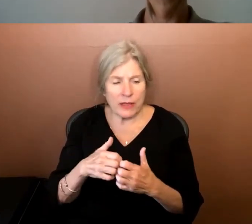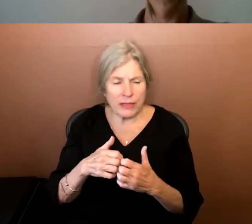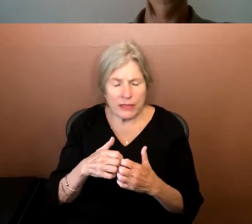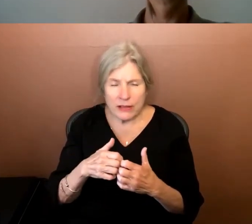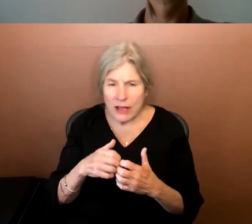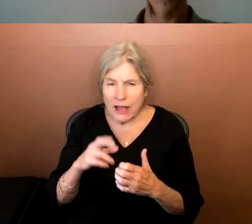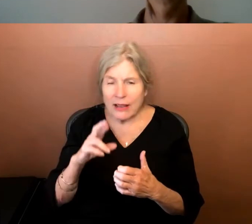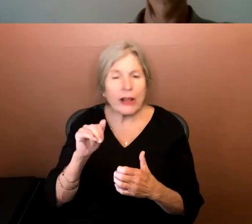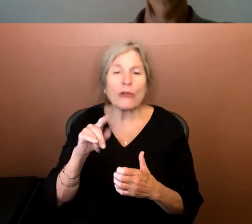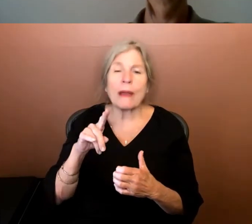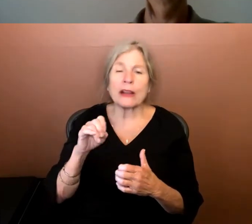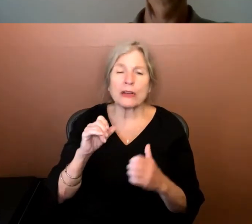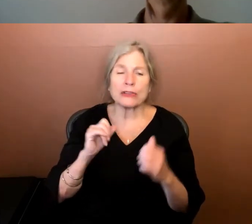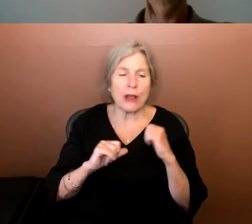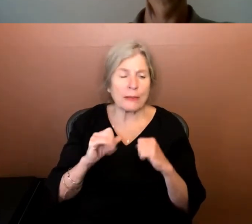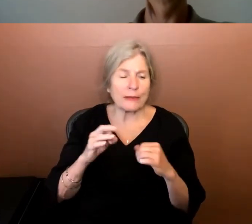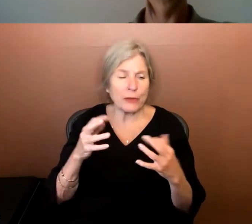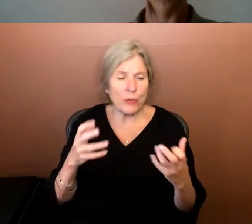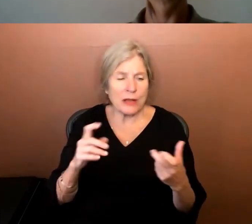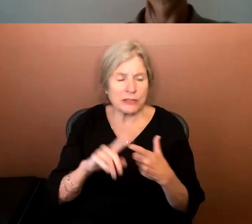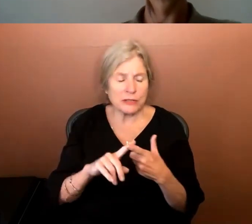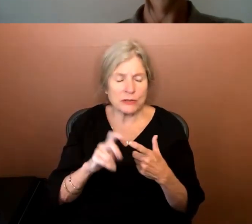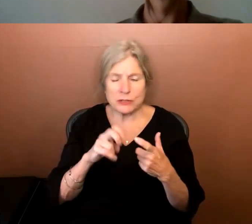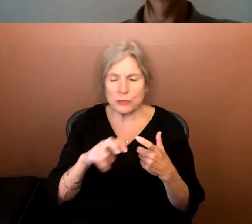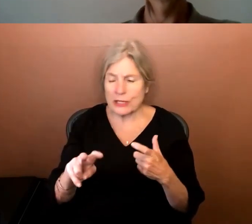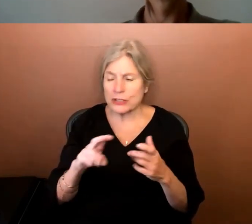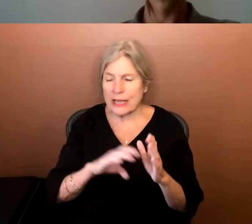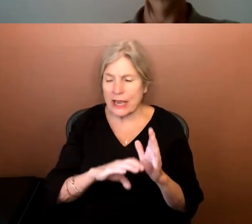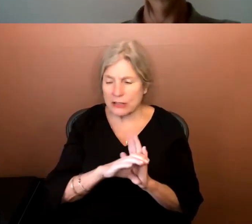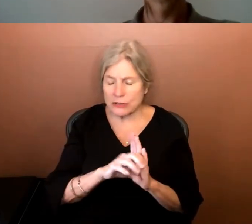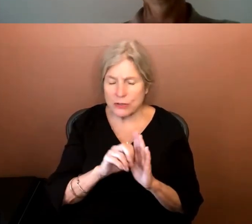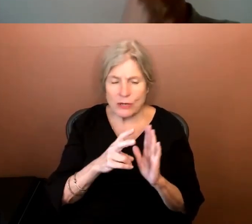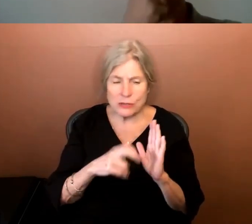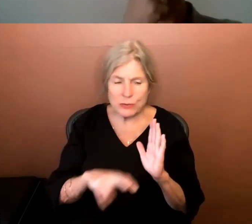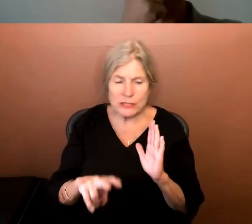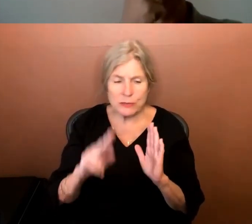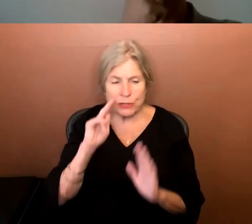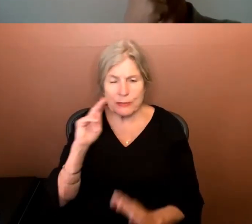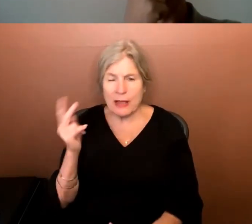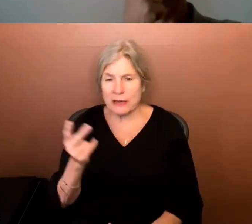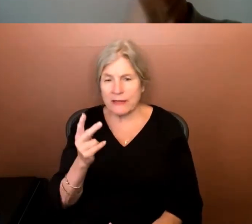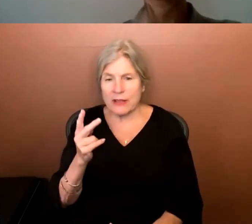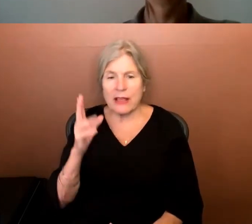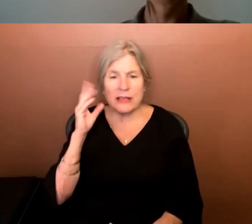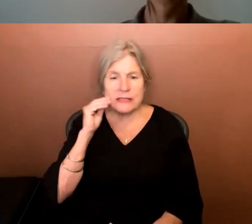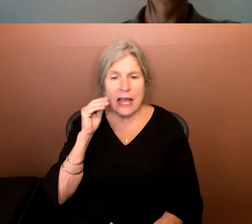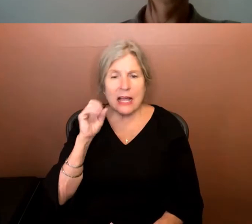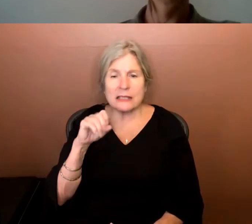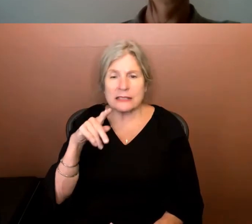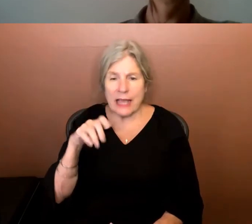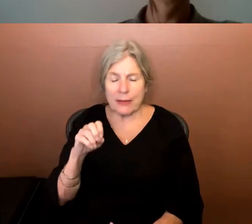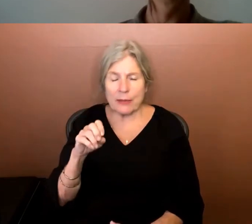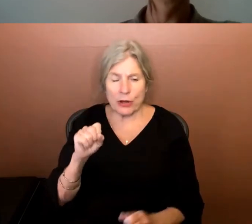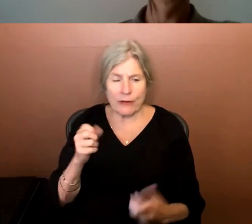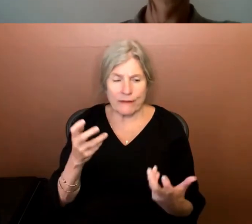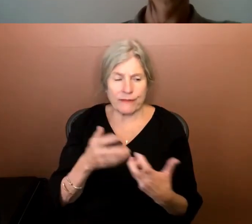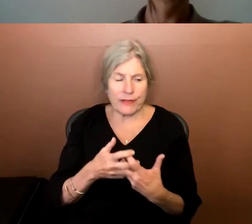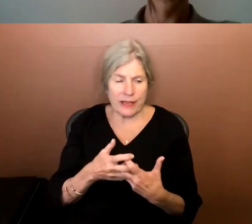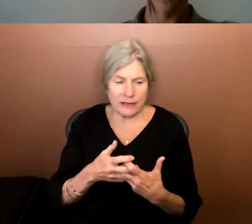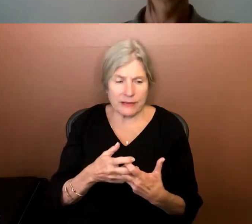theoretically if you wanted to switch characters or switch perspectives the sound scape could shift as could the